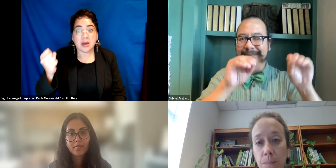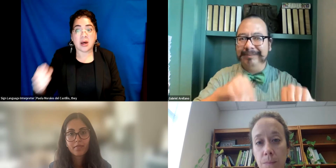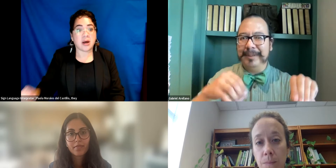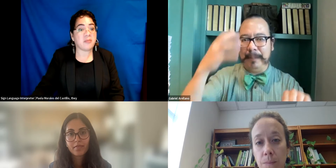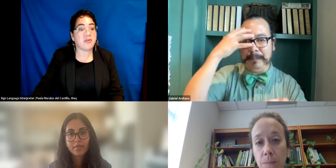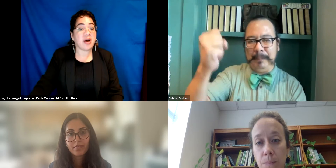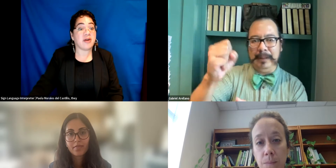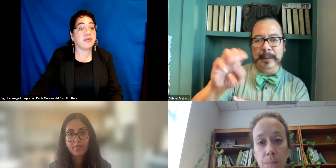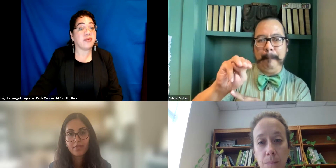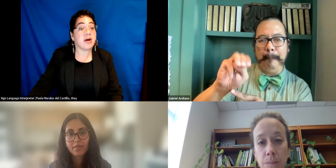Sign Language Interpreter | Paola Morales del Castillo, they: Um uh